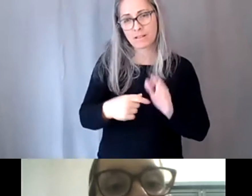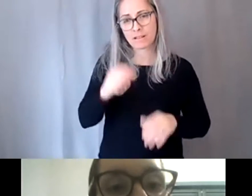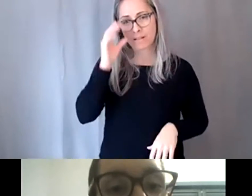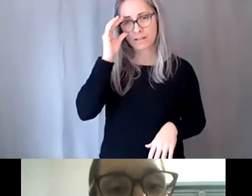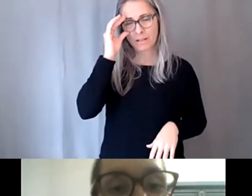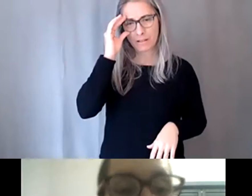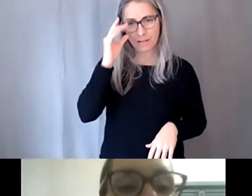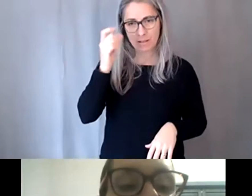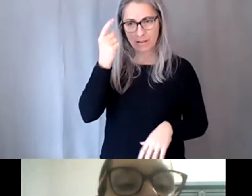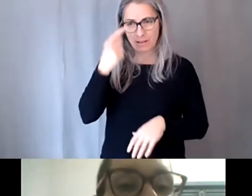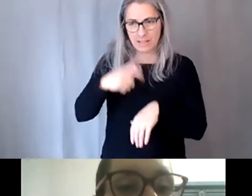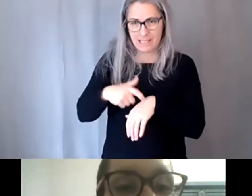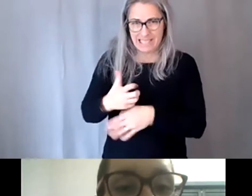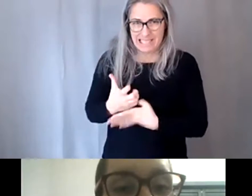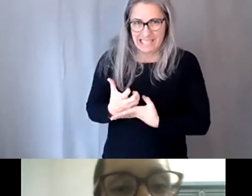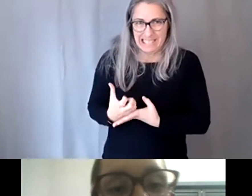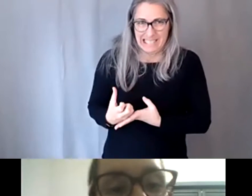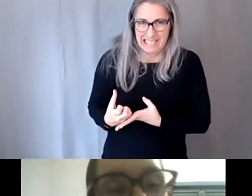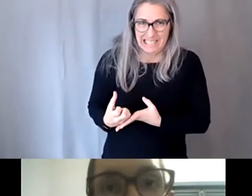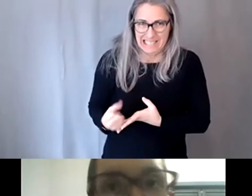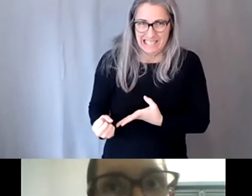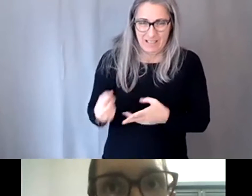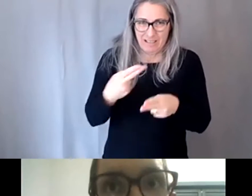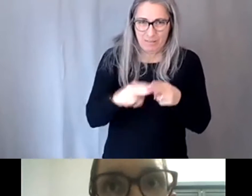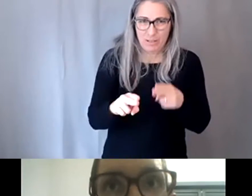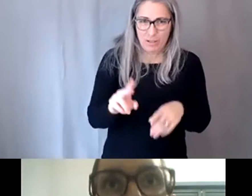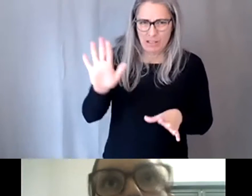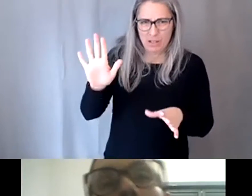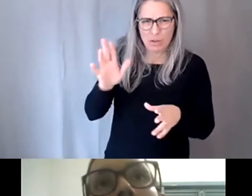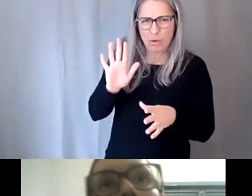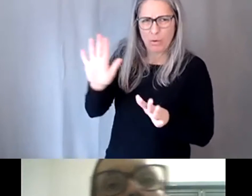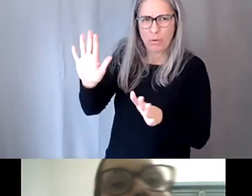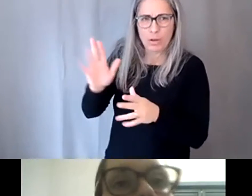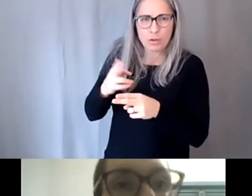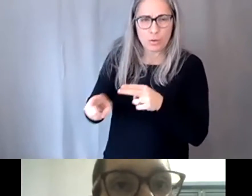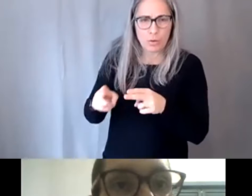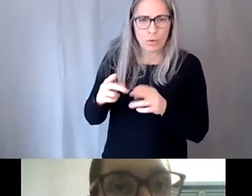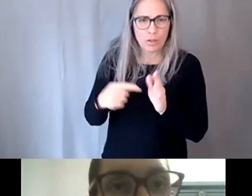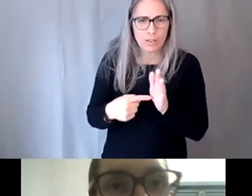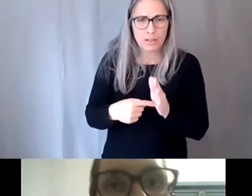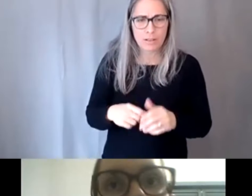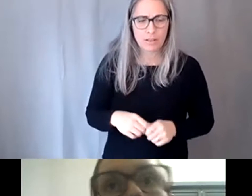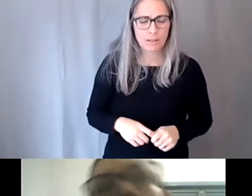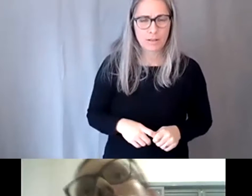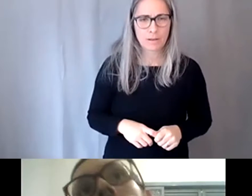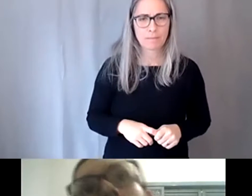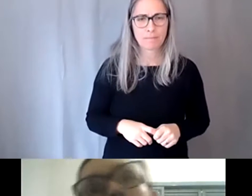because we're almost out of time okay now it's a very short example achieved a child that